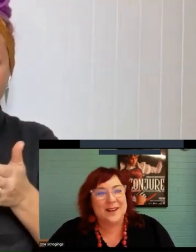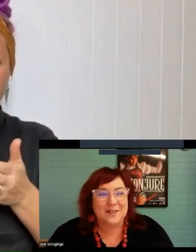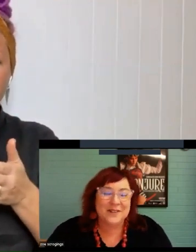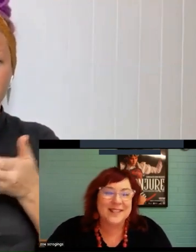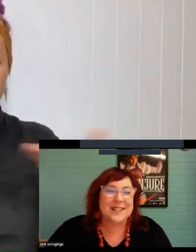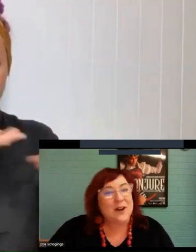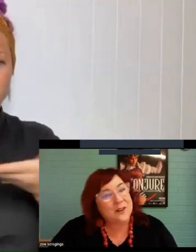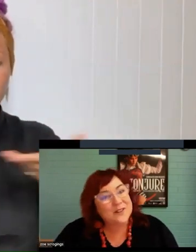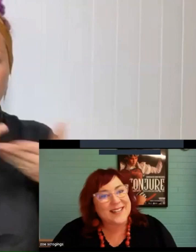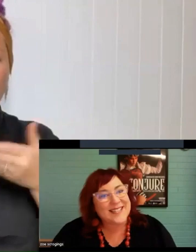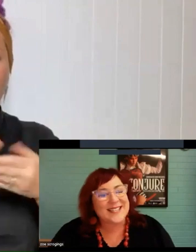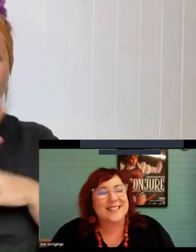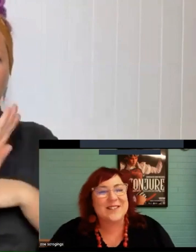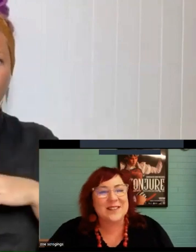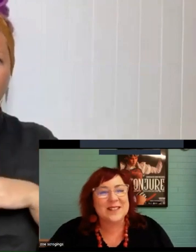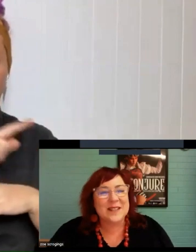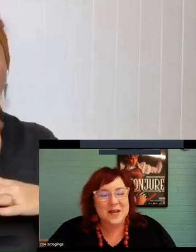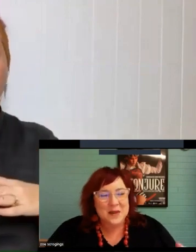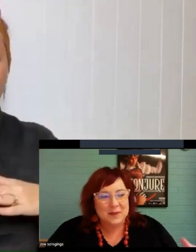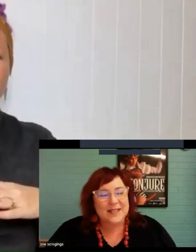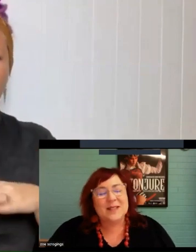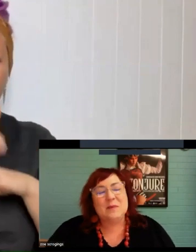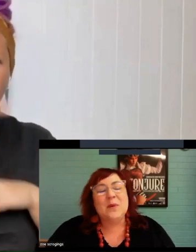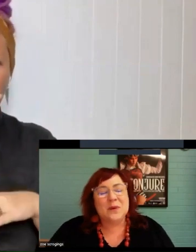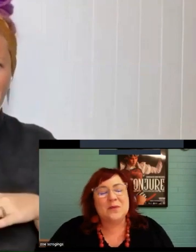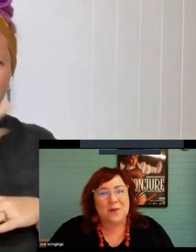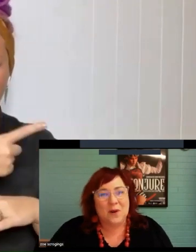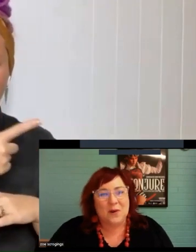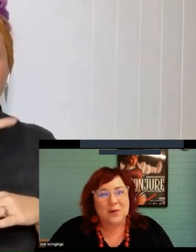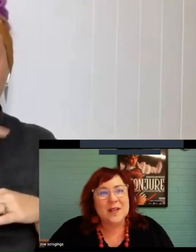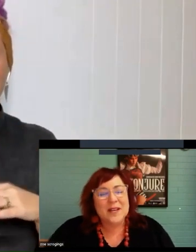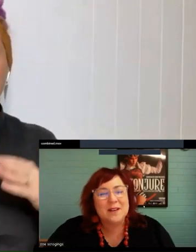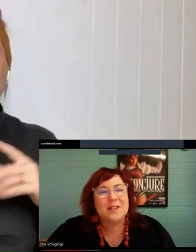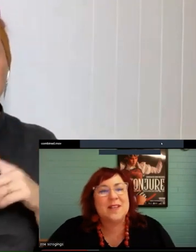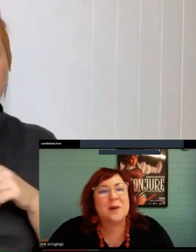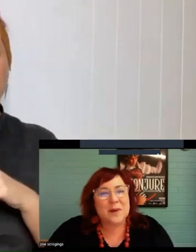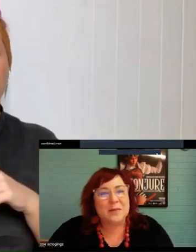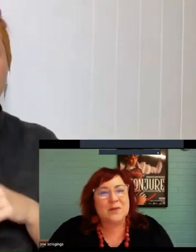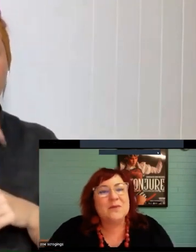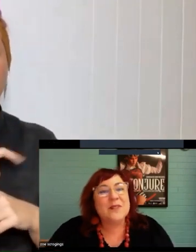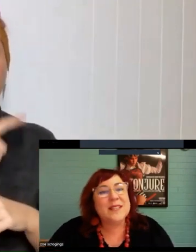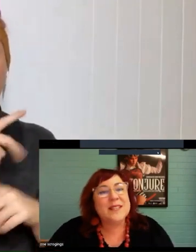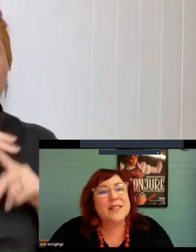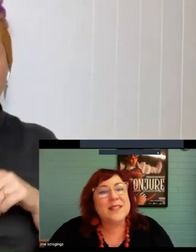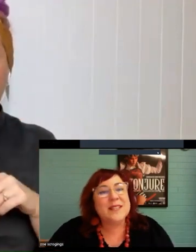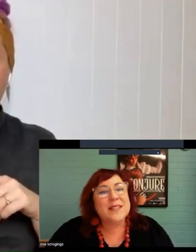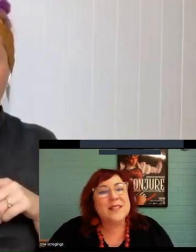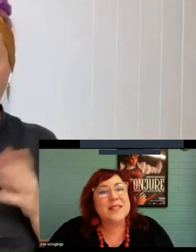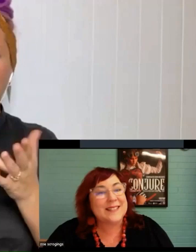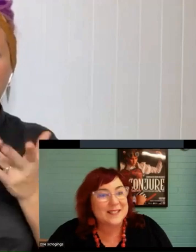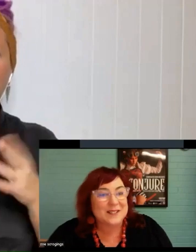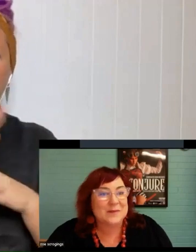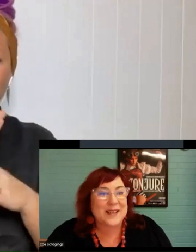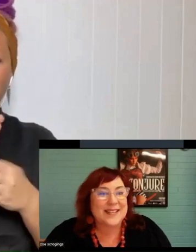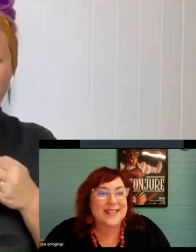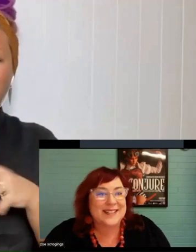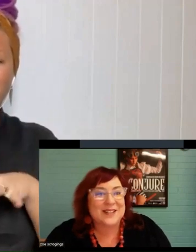are obviously over 18. So this plays an important role for young people to really influence the decision making in the